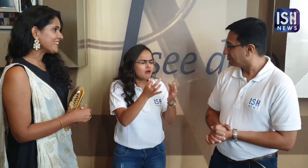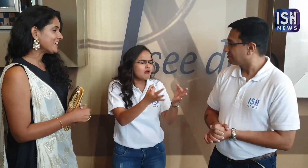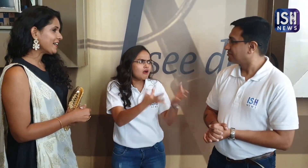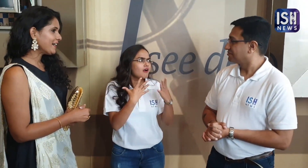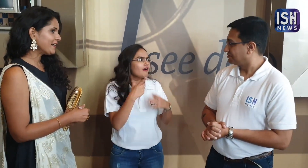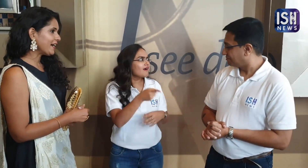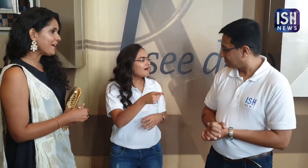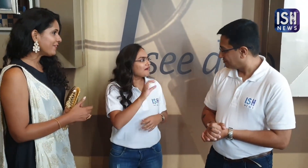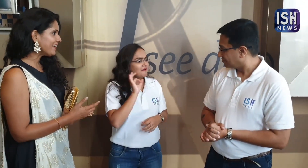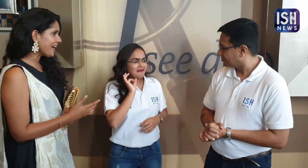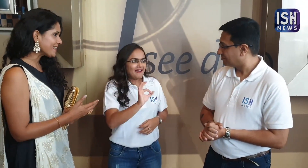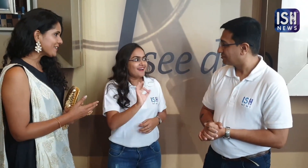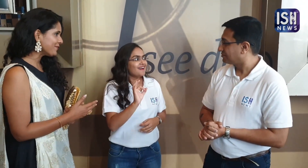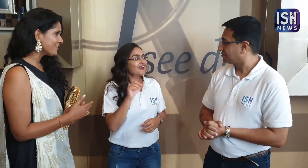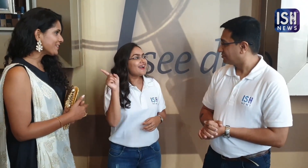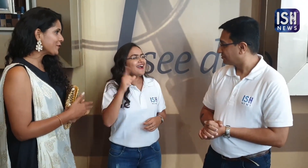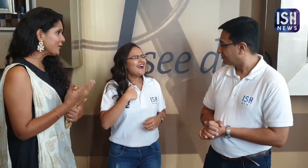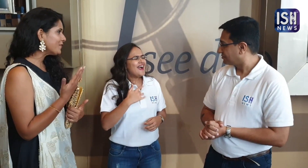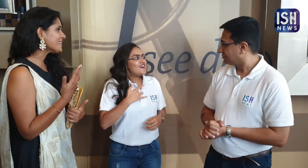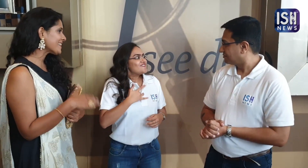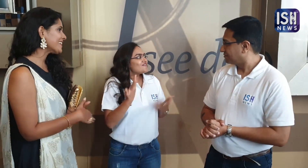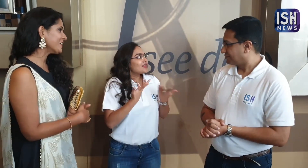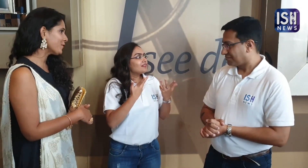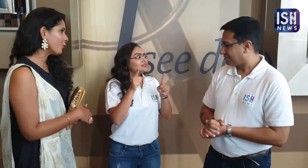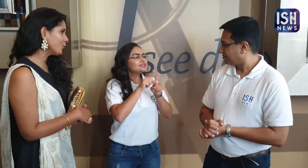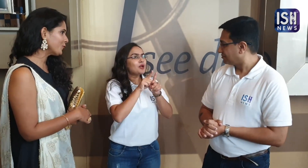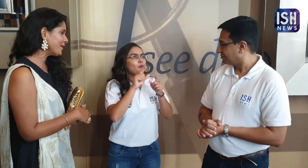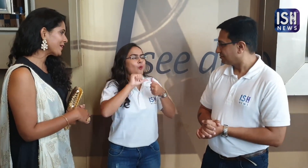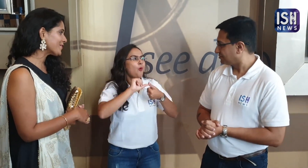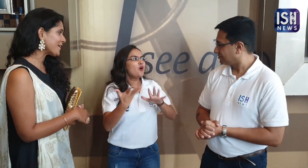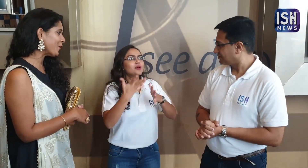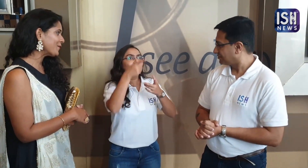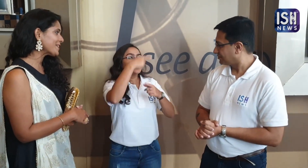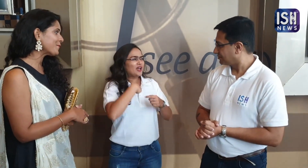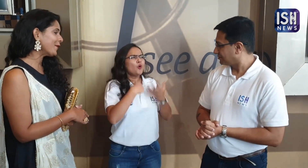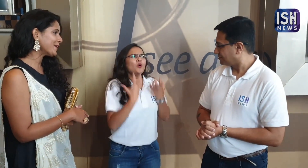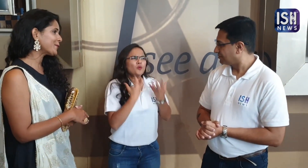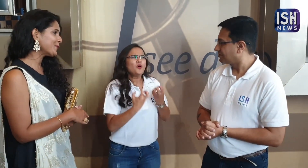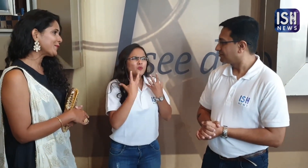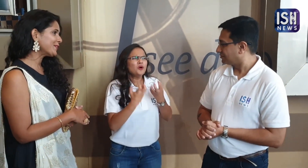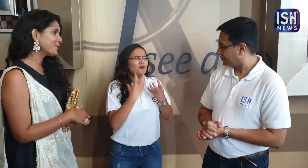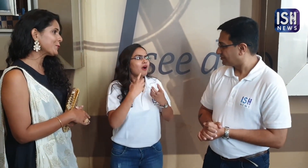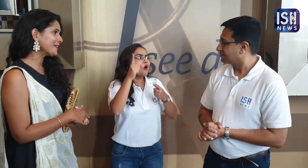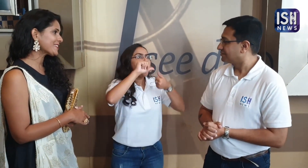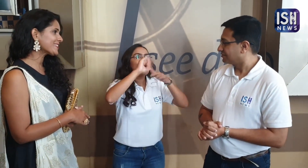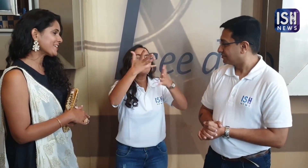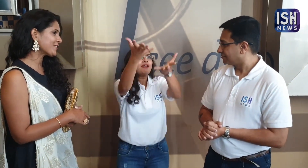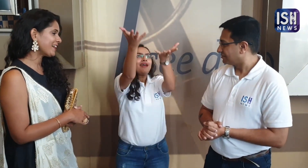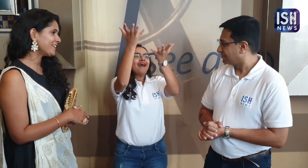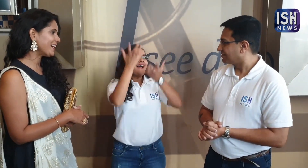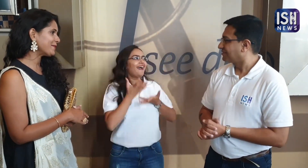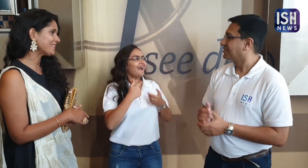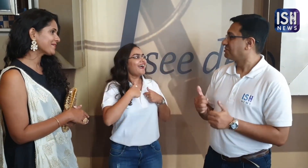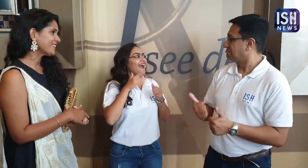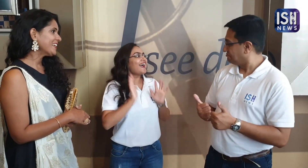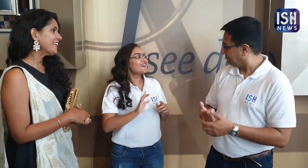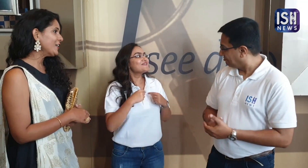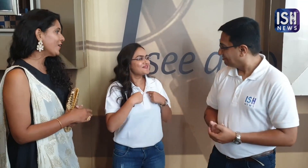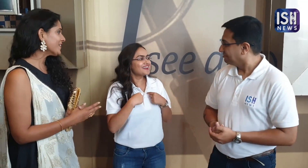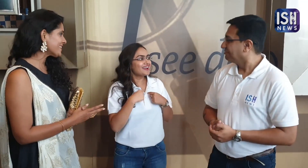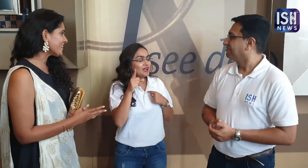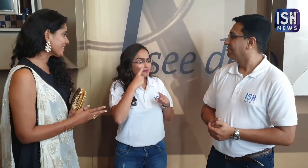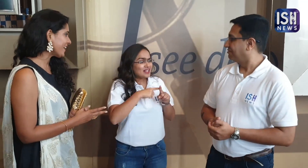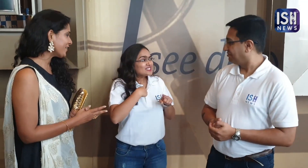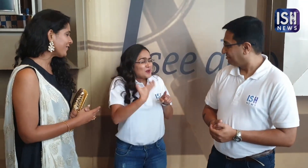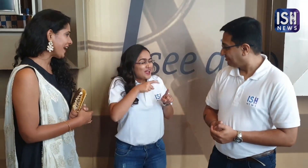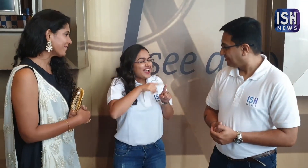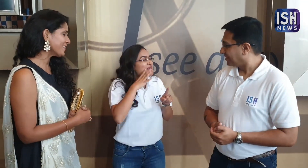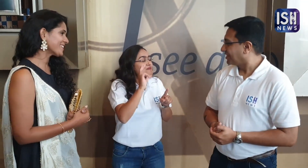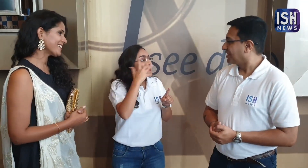I felt like the universe gave it to me because I always wanted to do learn such a language.